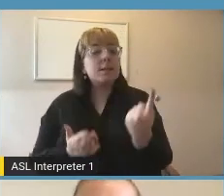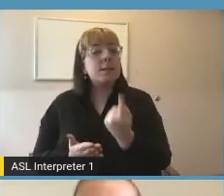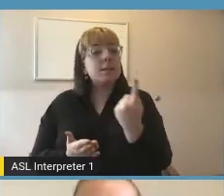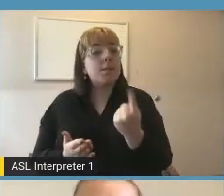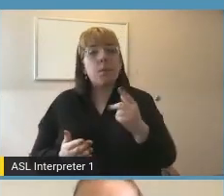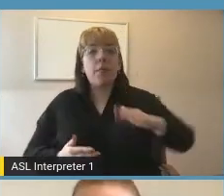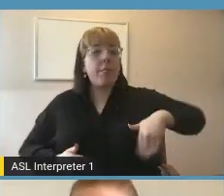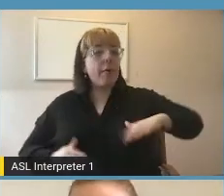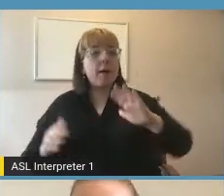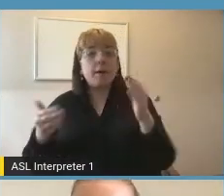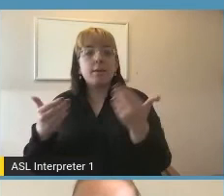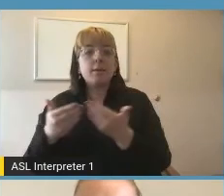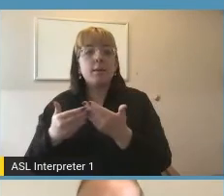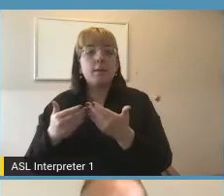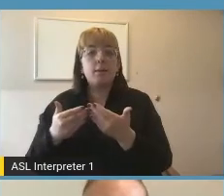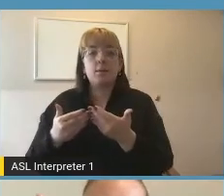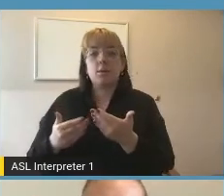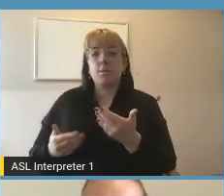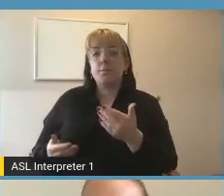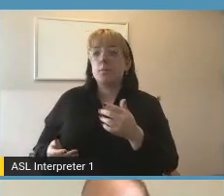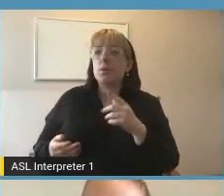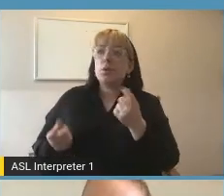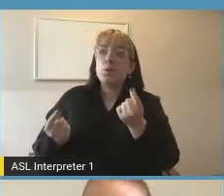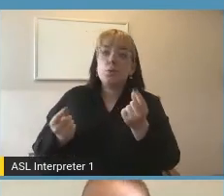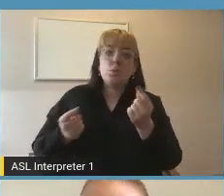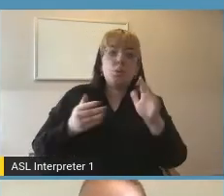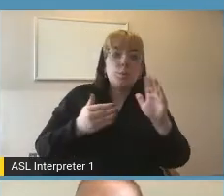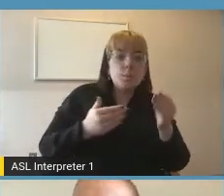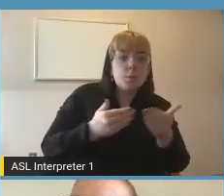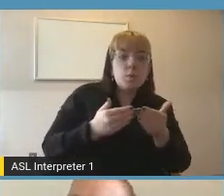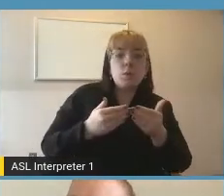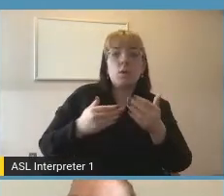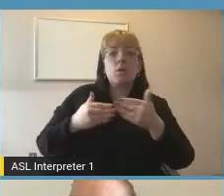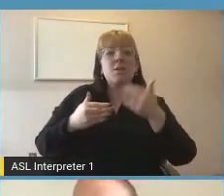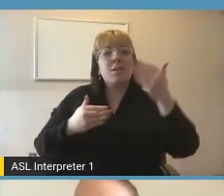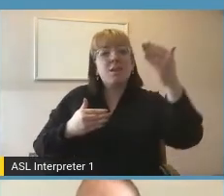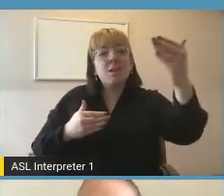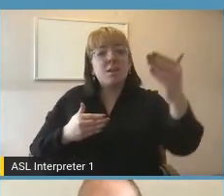does the basics the introduction later in their interview you might want to cut that